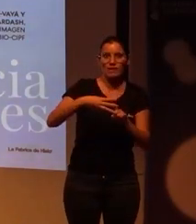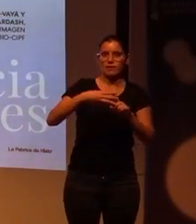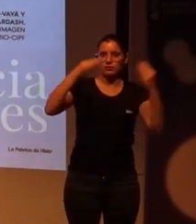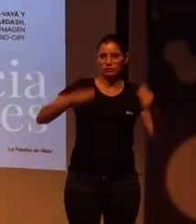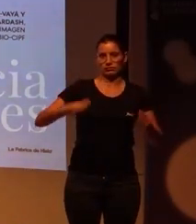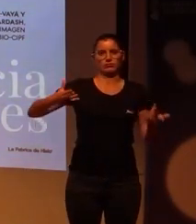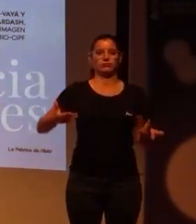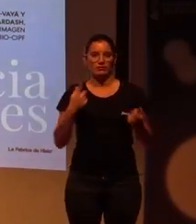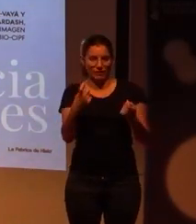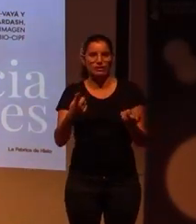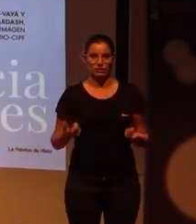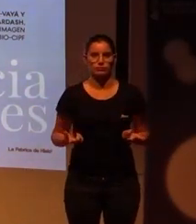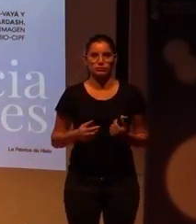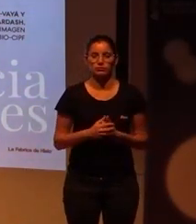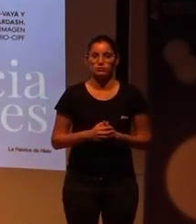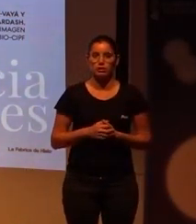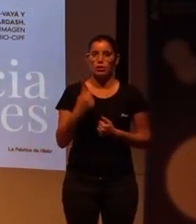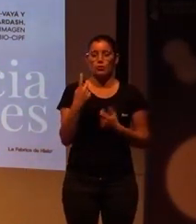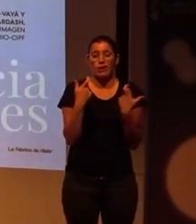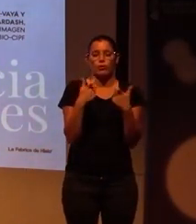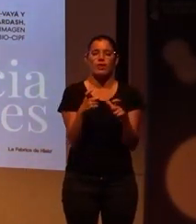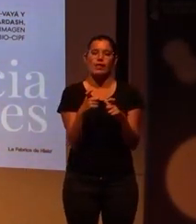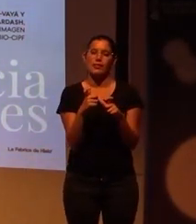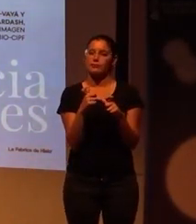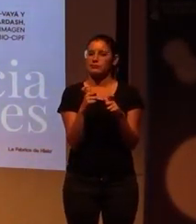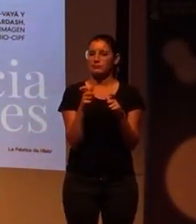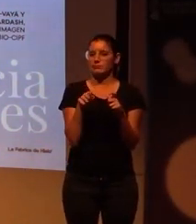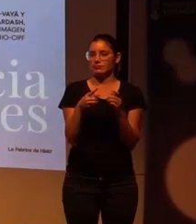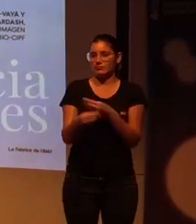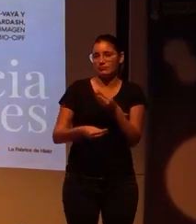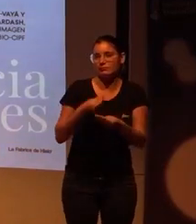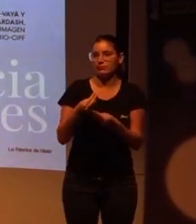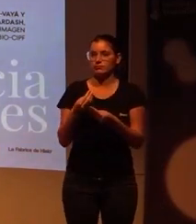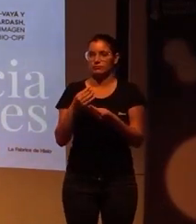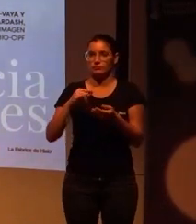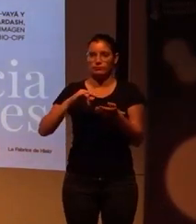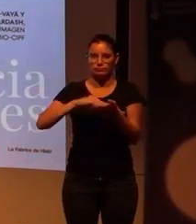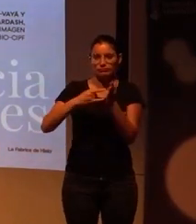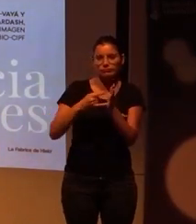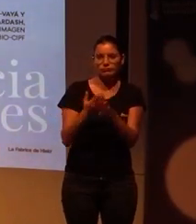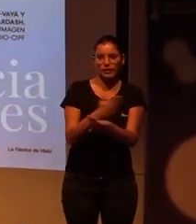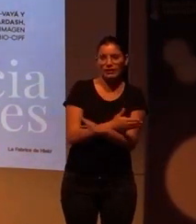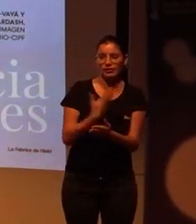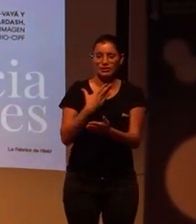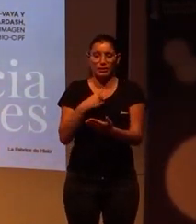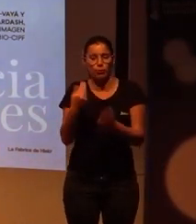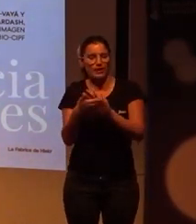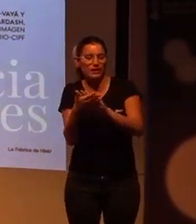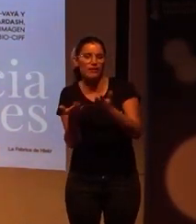a unit that provides for everything that you can contact directly